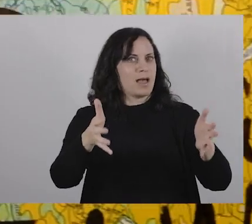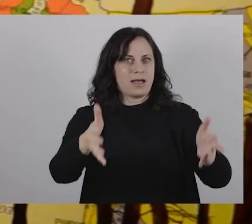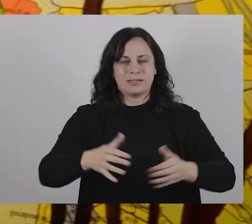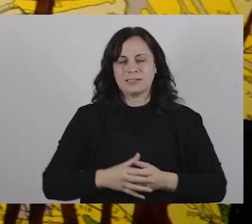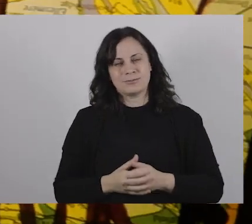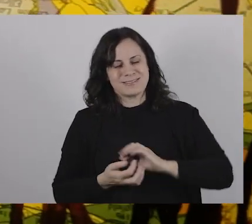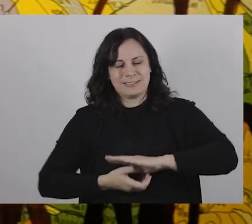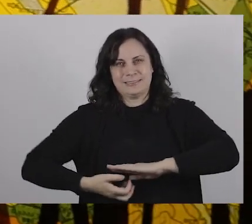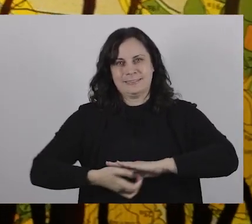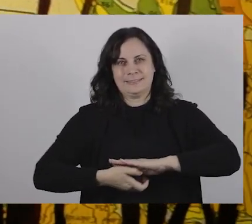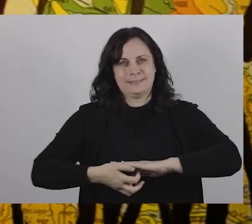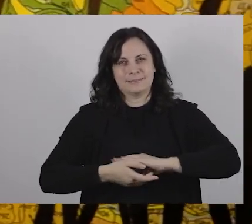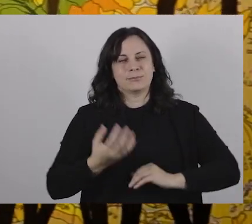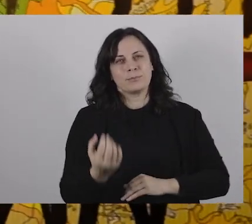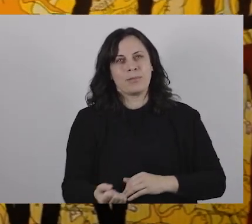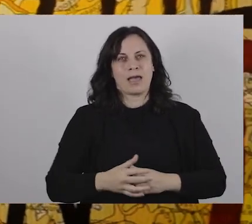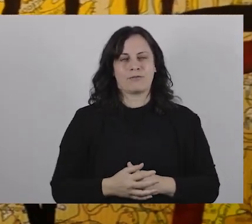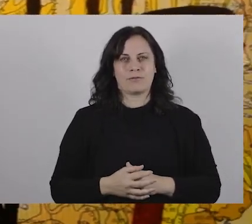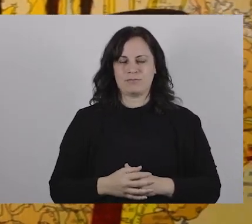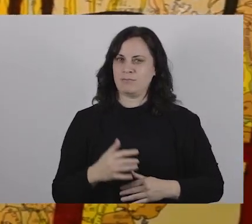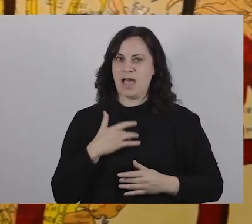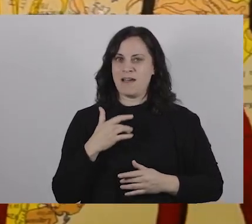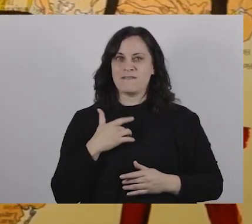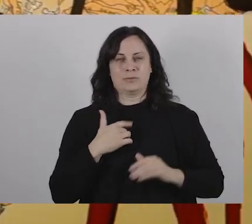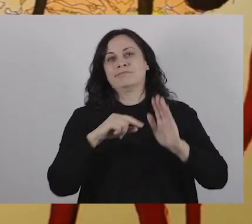It's so... It's so detrimental...